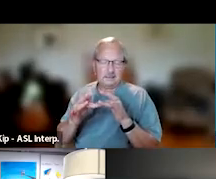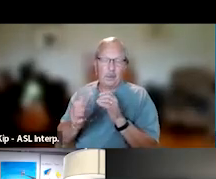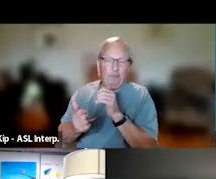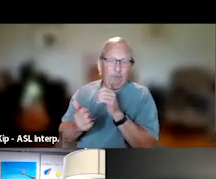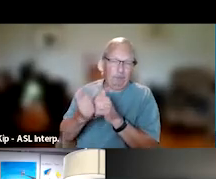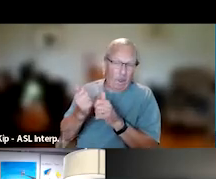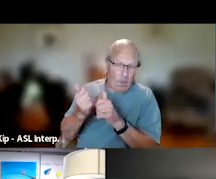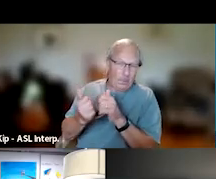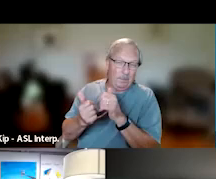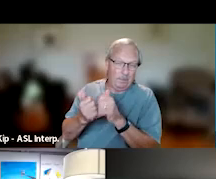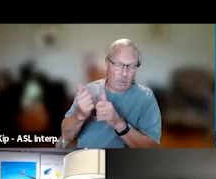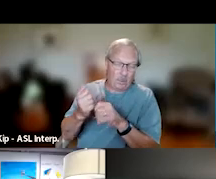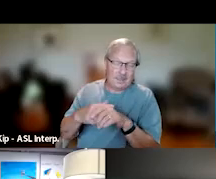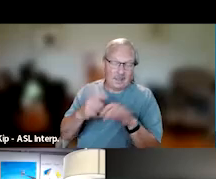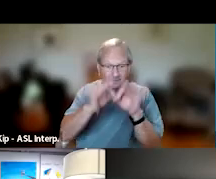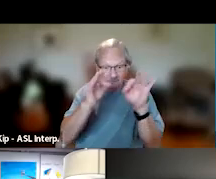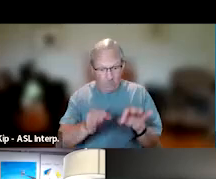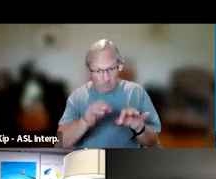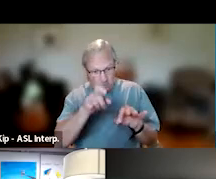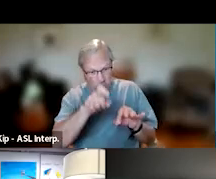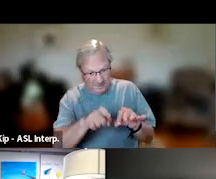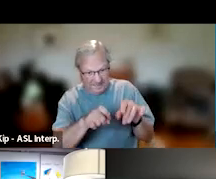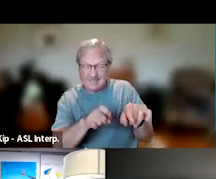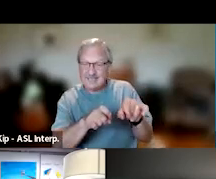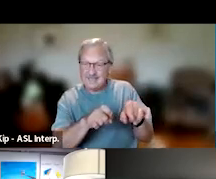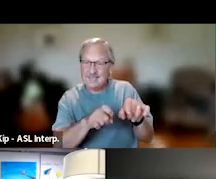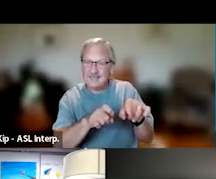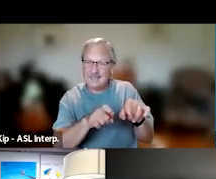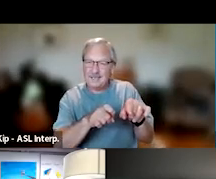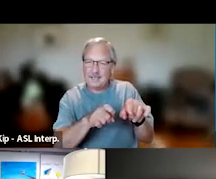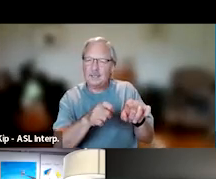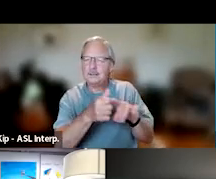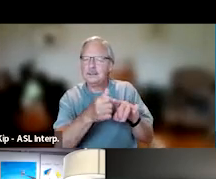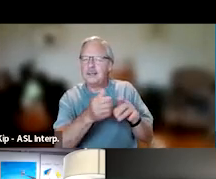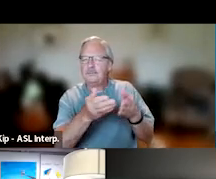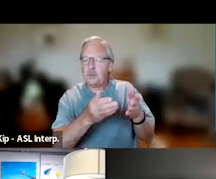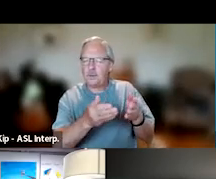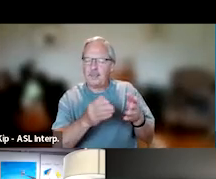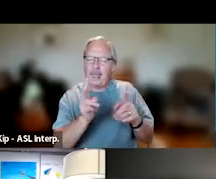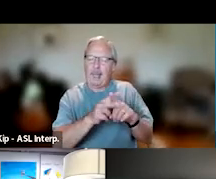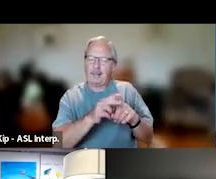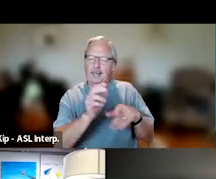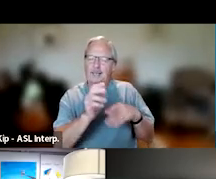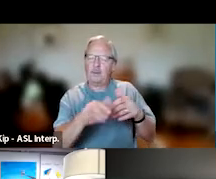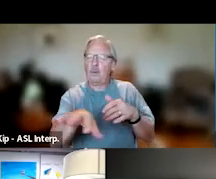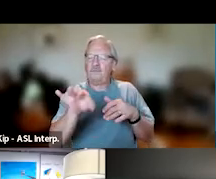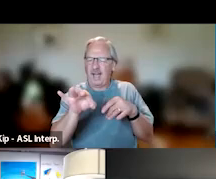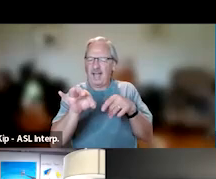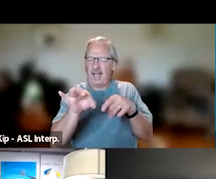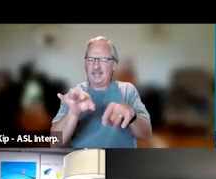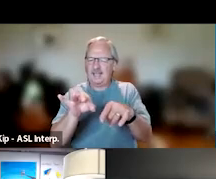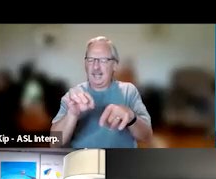the forms that you'll need and that are self-service and part of the application process you'll be able to find in that repository.